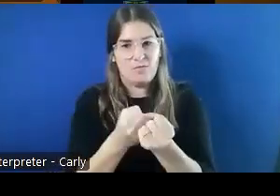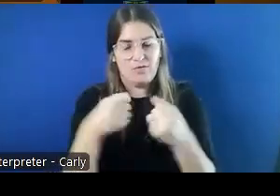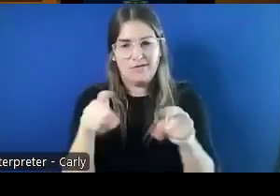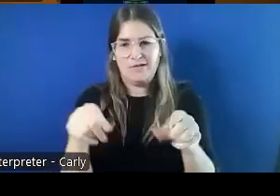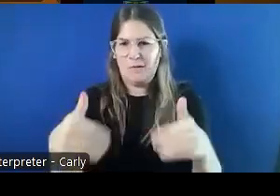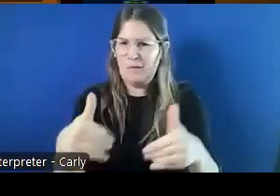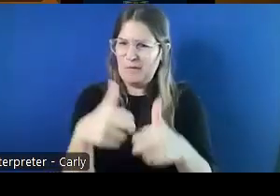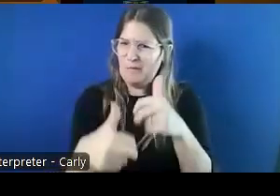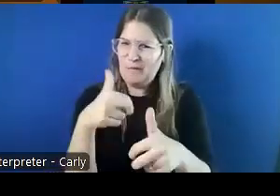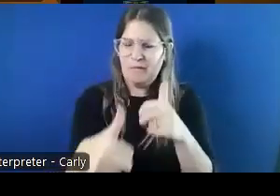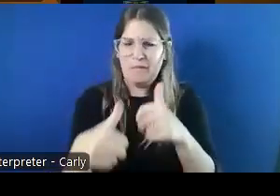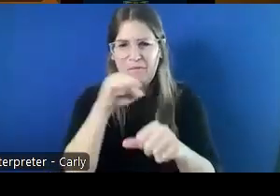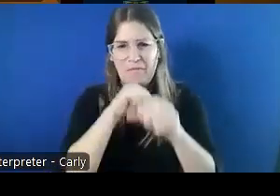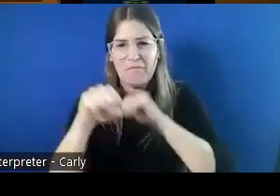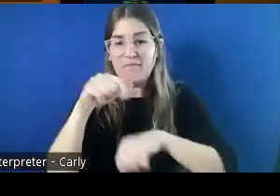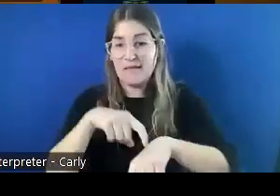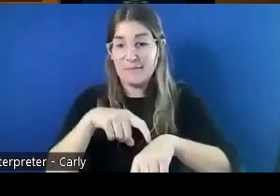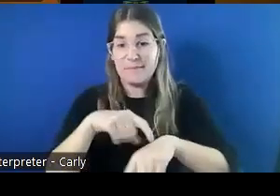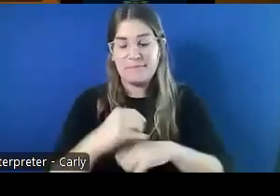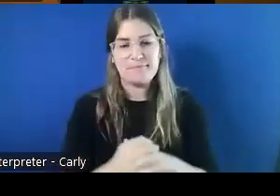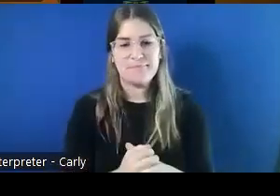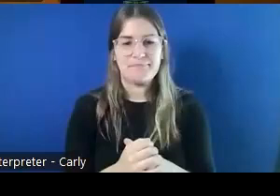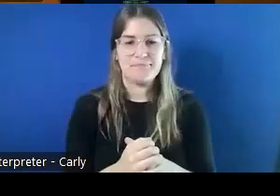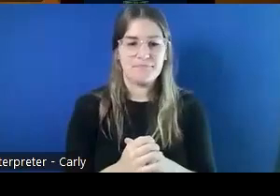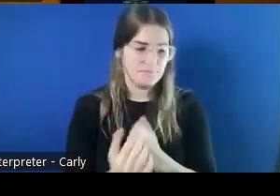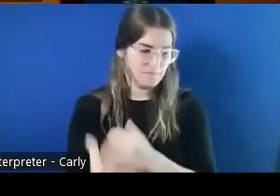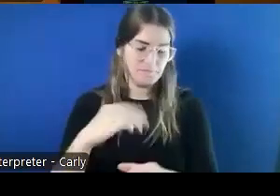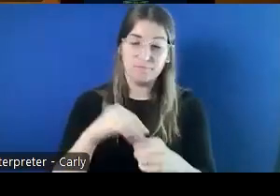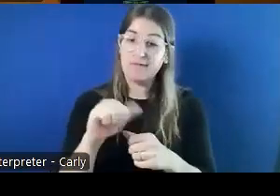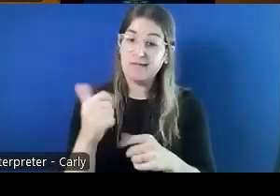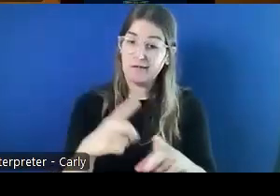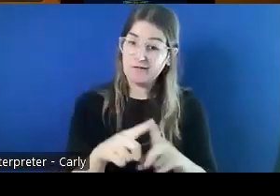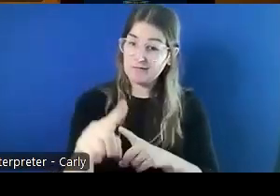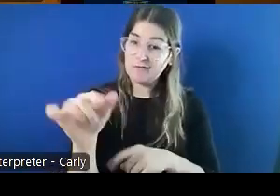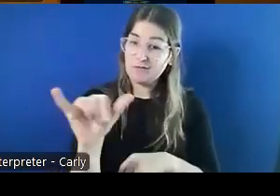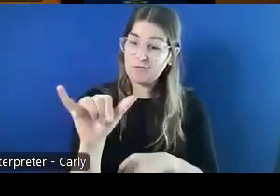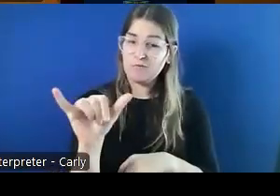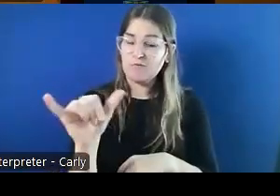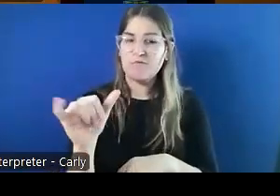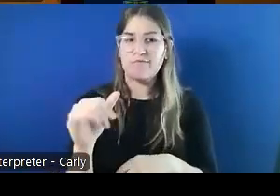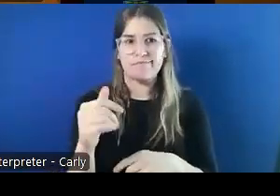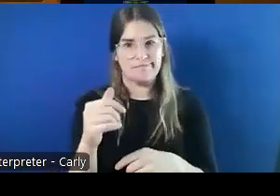um being able to incorporate other disciplines especially in psychooncology you know maybe